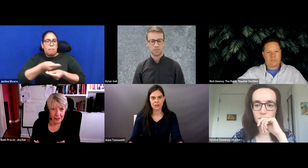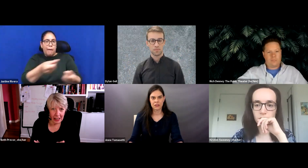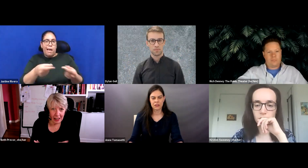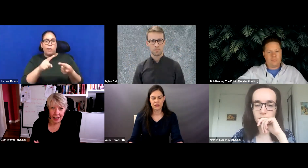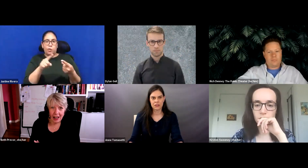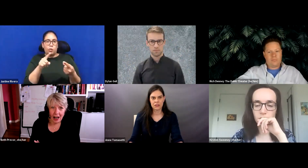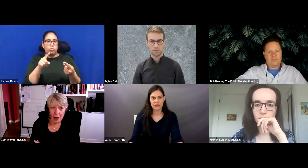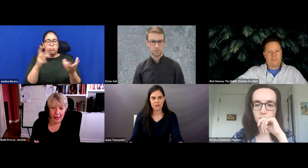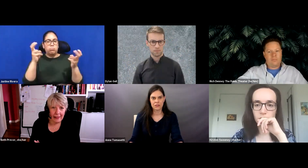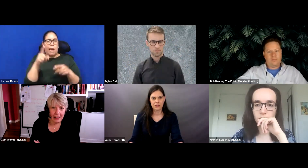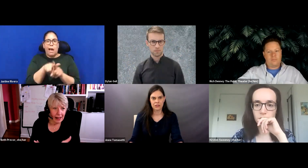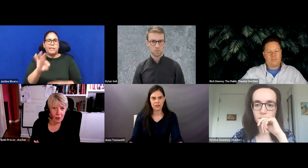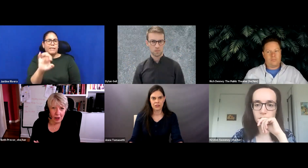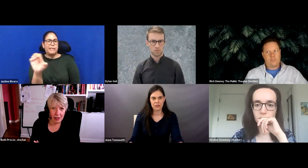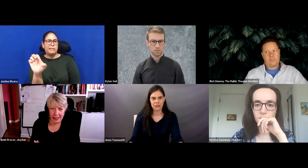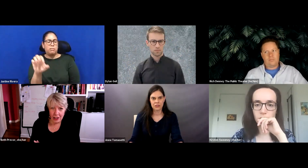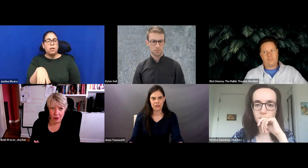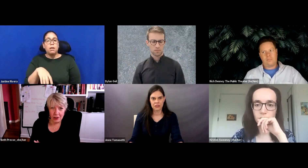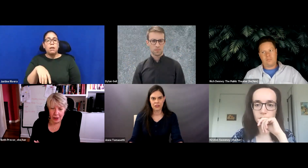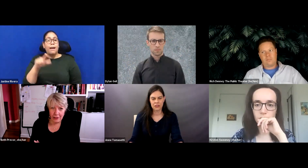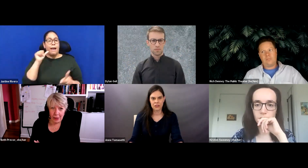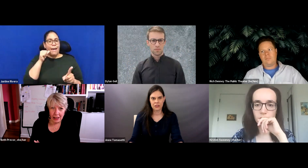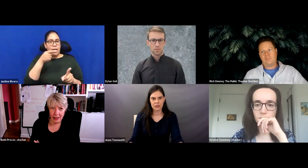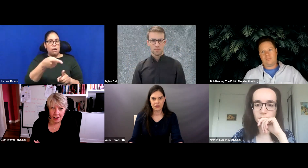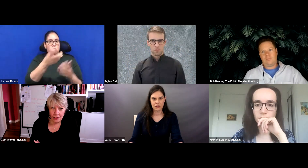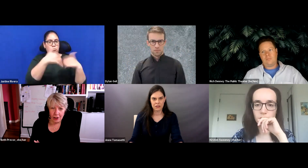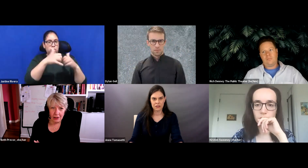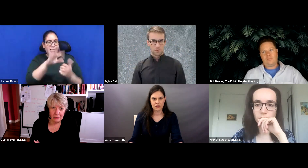fee. And then Anne worked on schedules with everybody over,